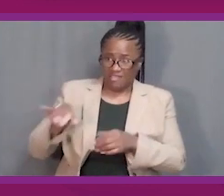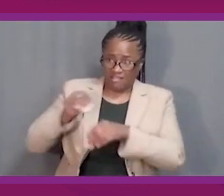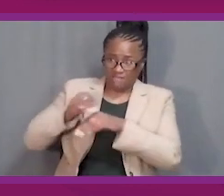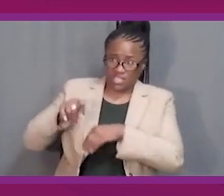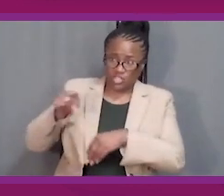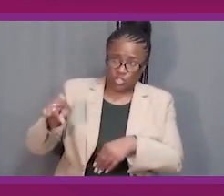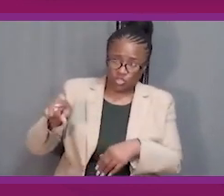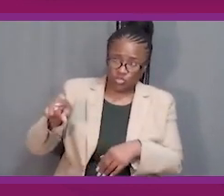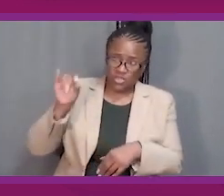Angeline Akai-Lodi: It does affect me